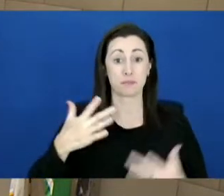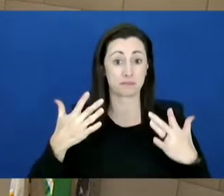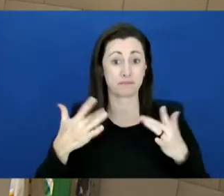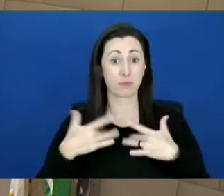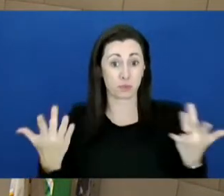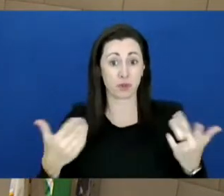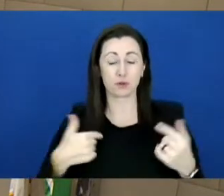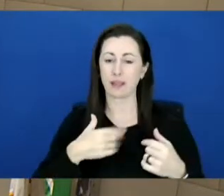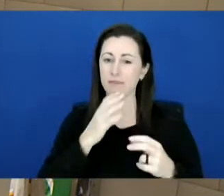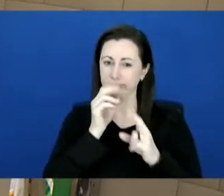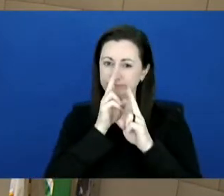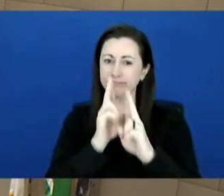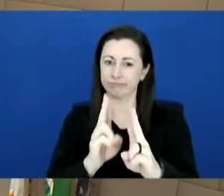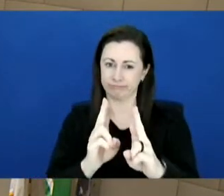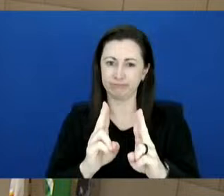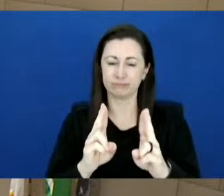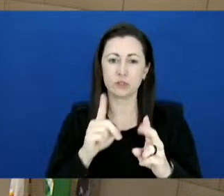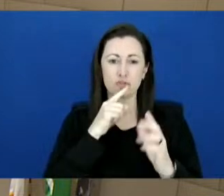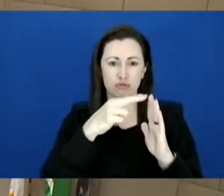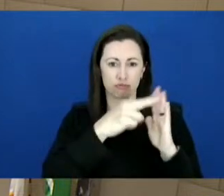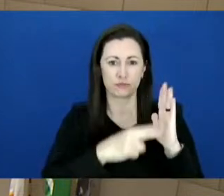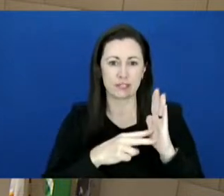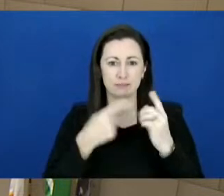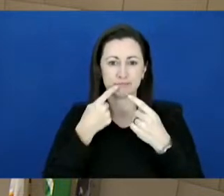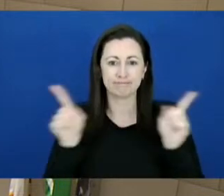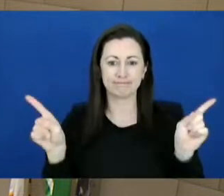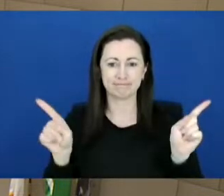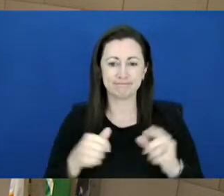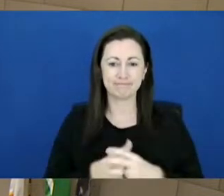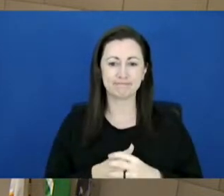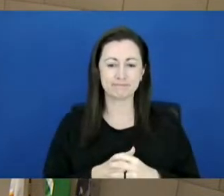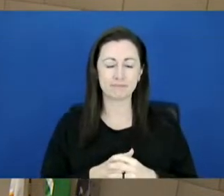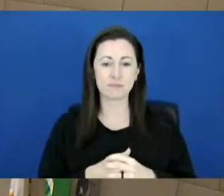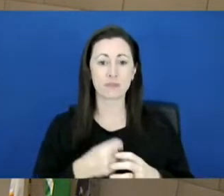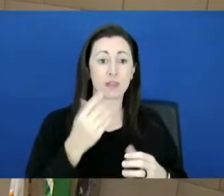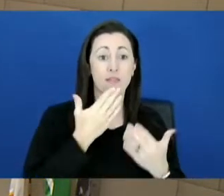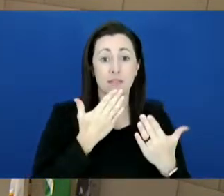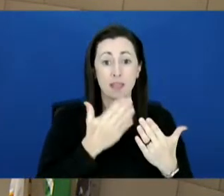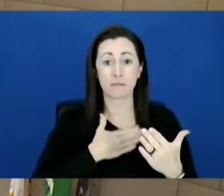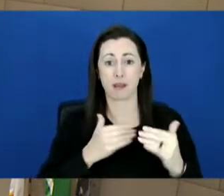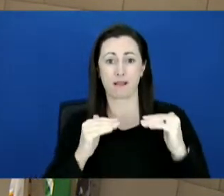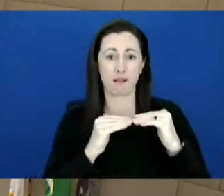PROCLAMATION. I'M